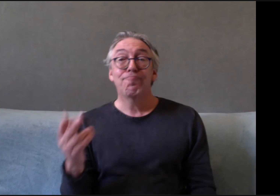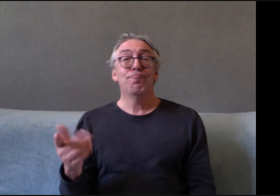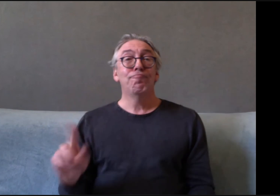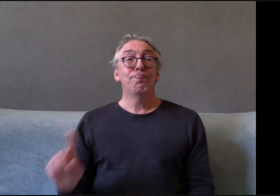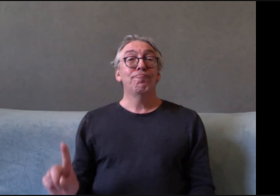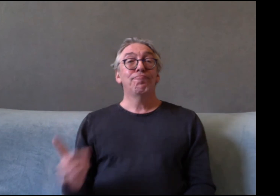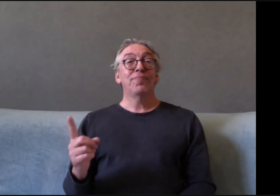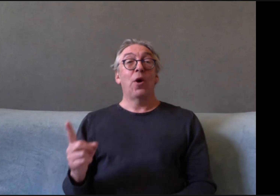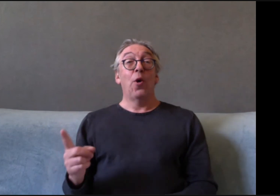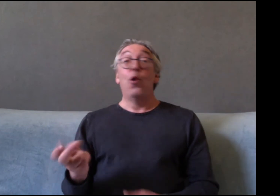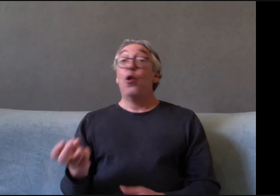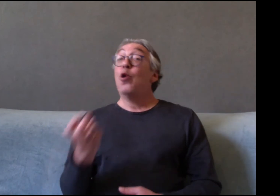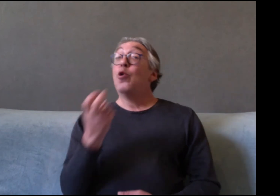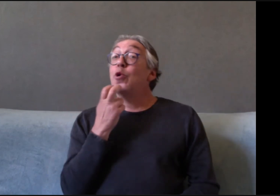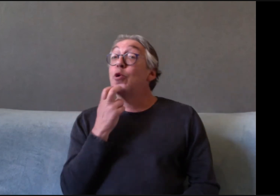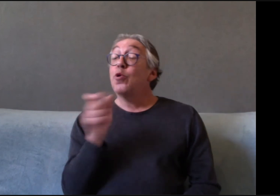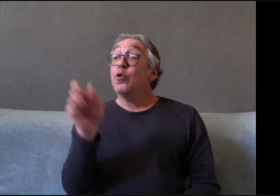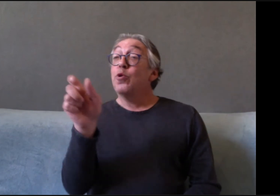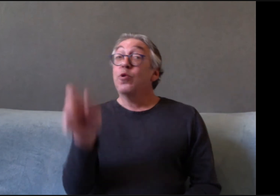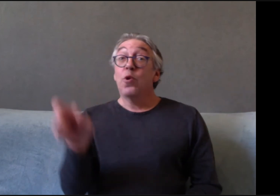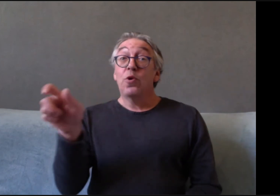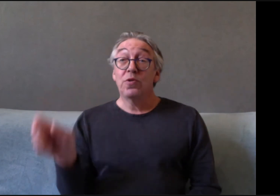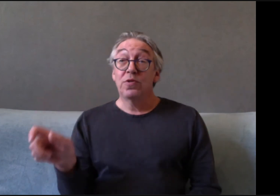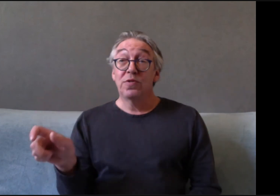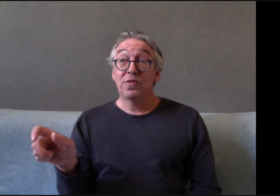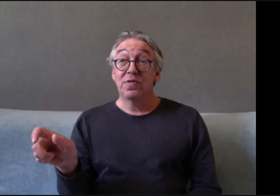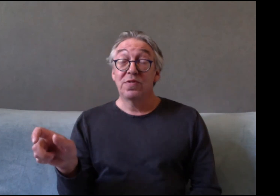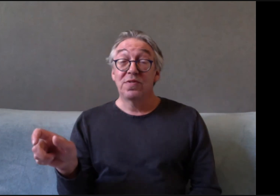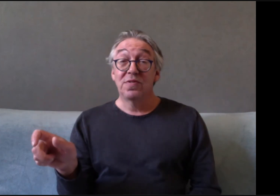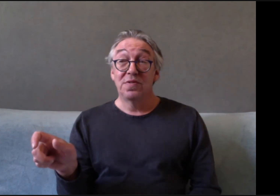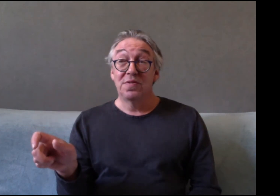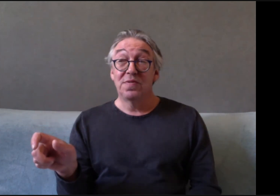to agree do not reususcitate notices and that applies particularly